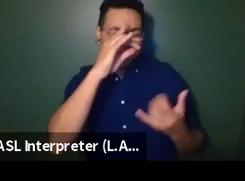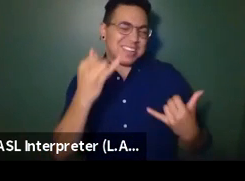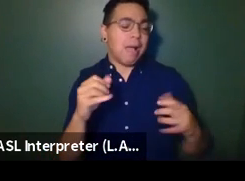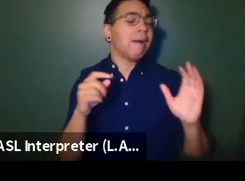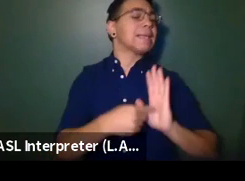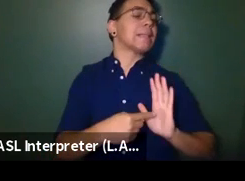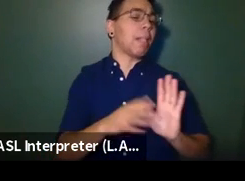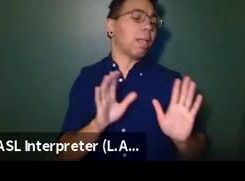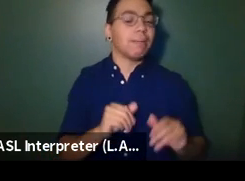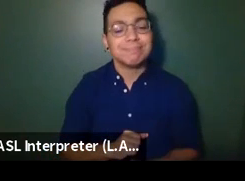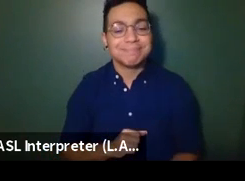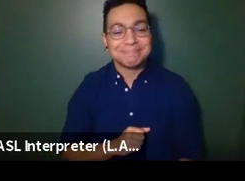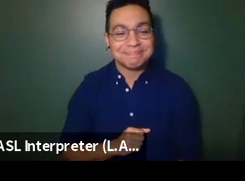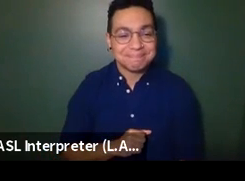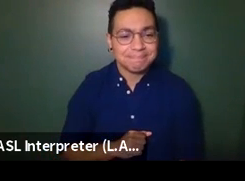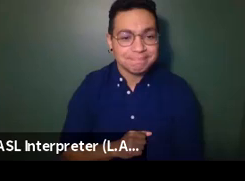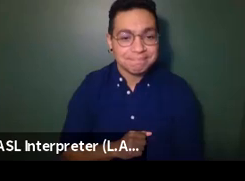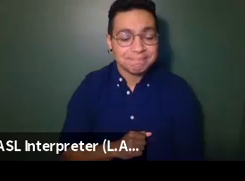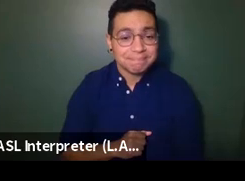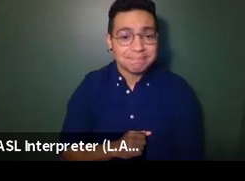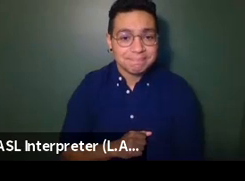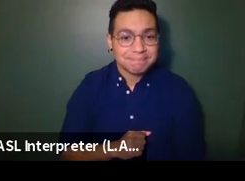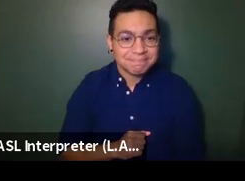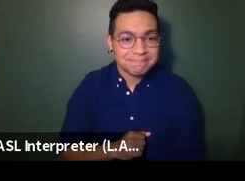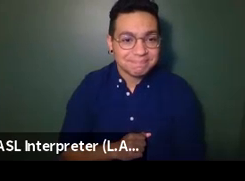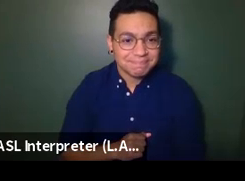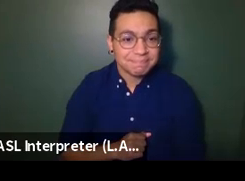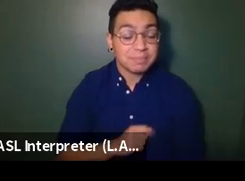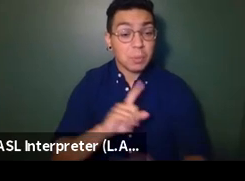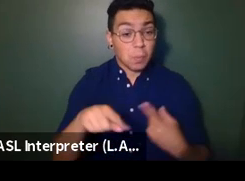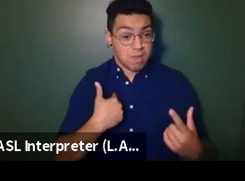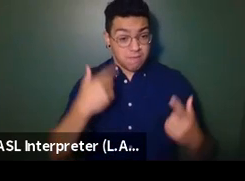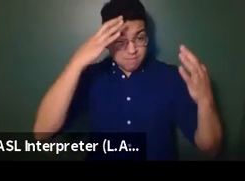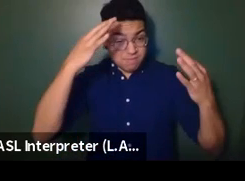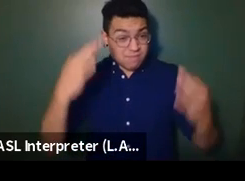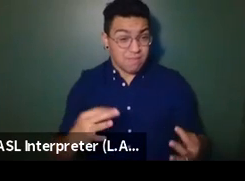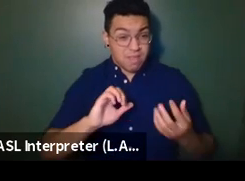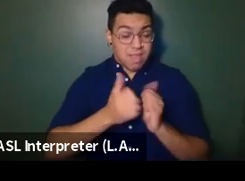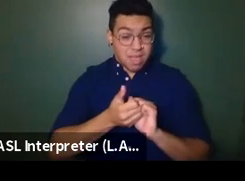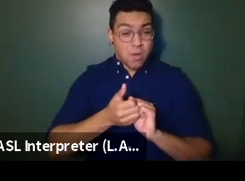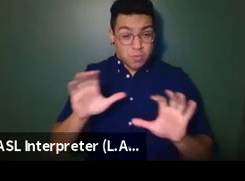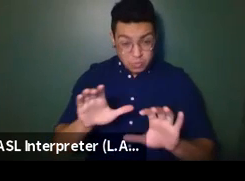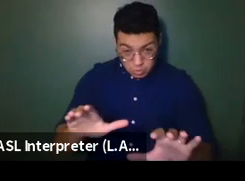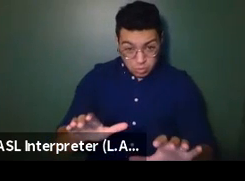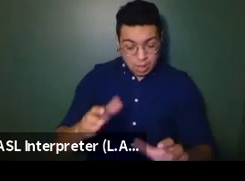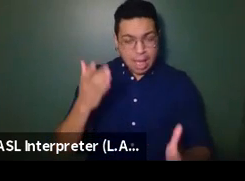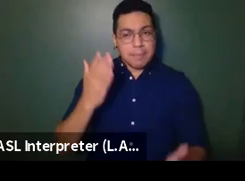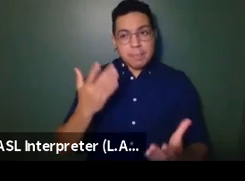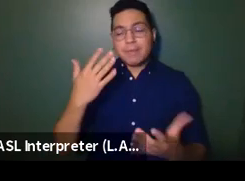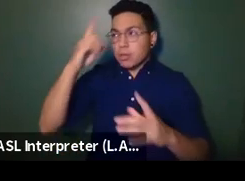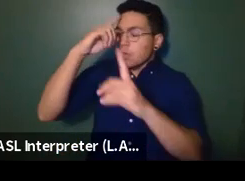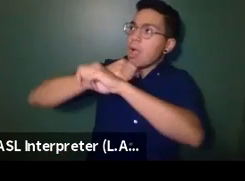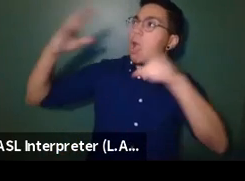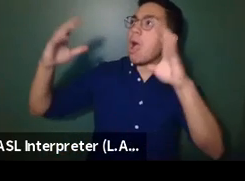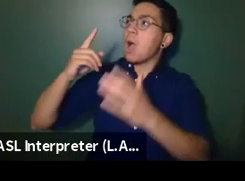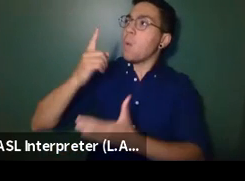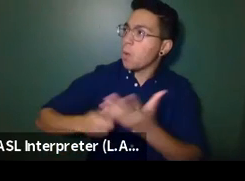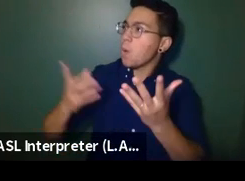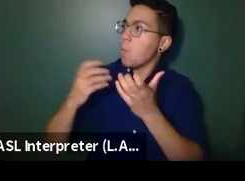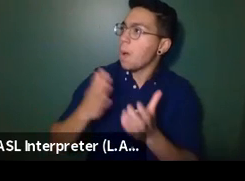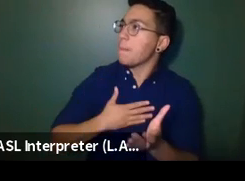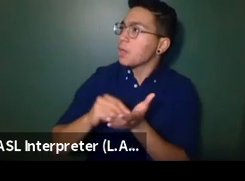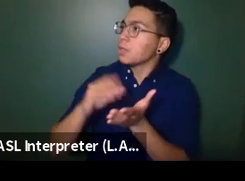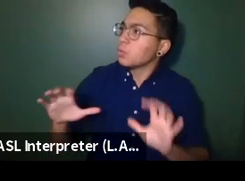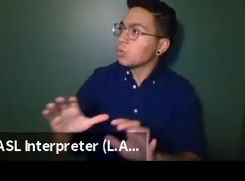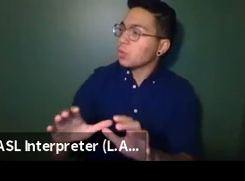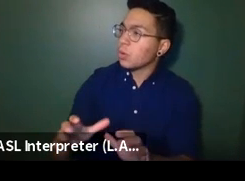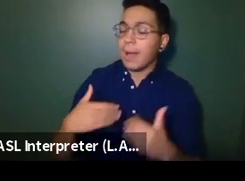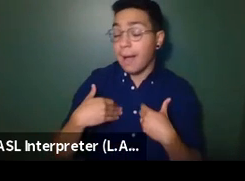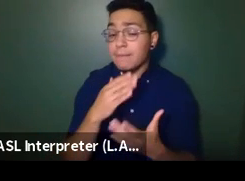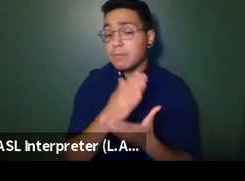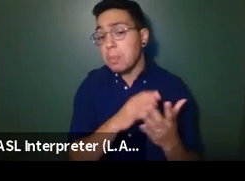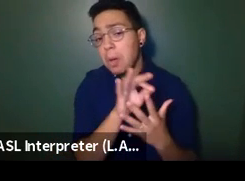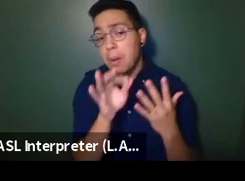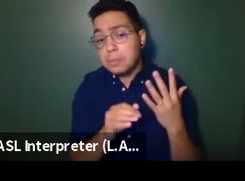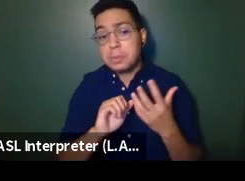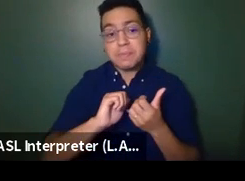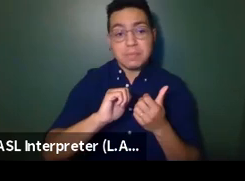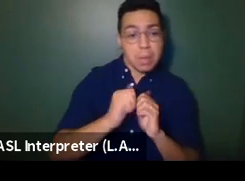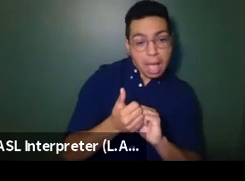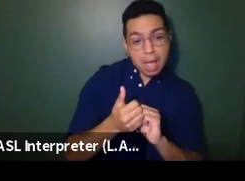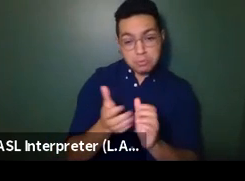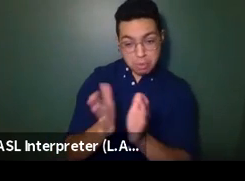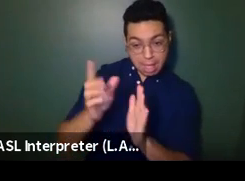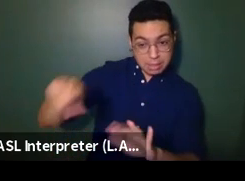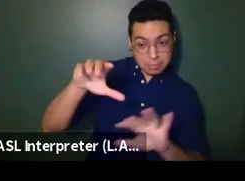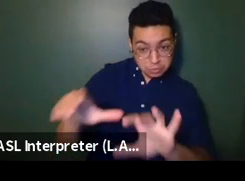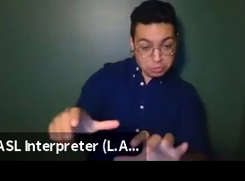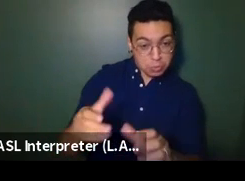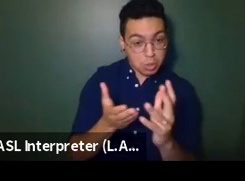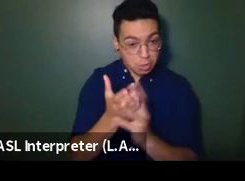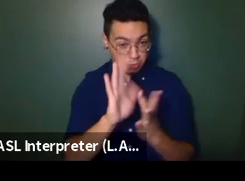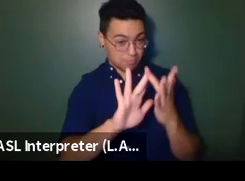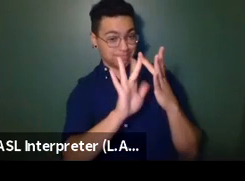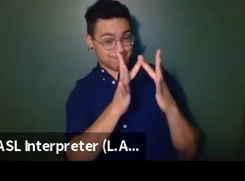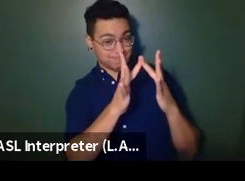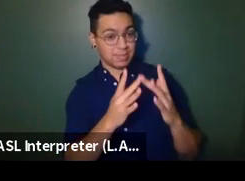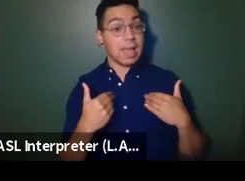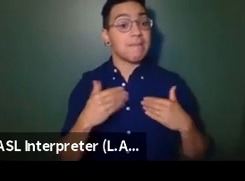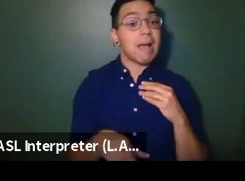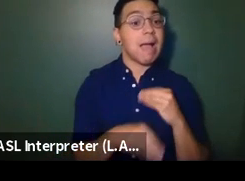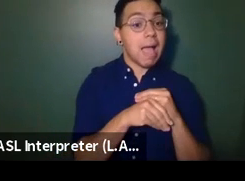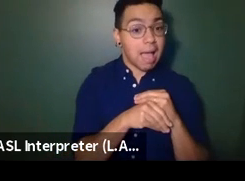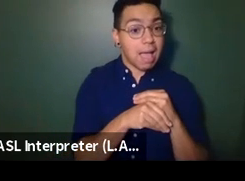Katherine Livick - ESD 112: When I decide how this assignment is going to work, I probably got in mind what do I want students to do and I have options for how I'm going to get them to do those things digitally. I have an Add button and I have a Create button.